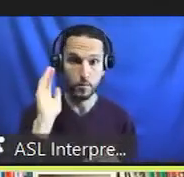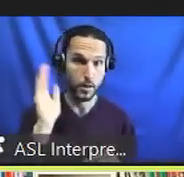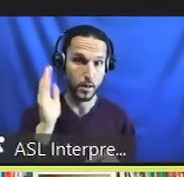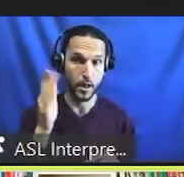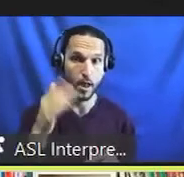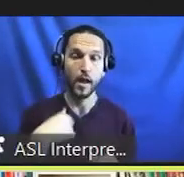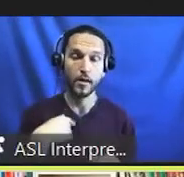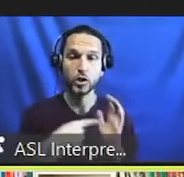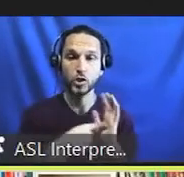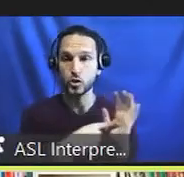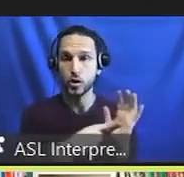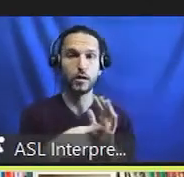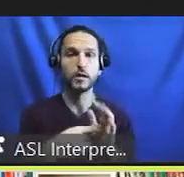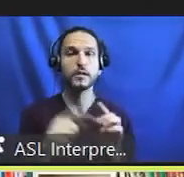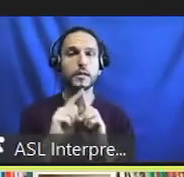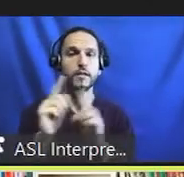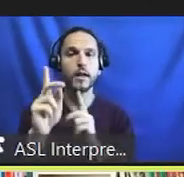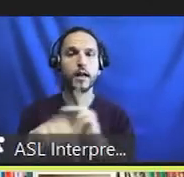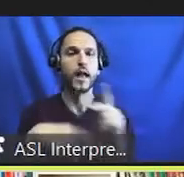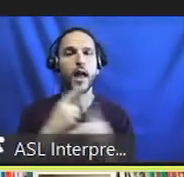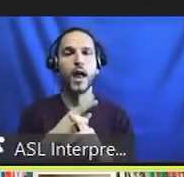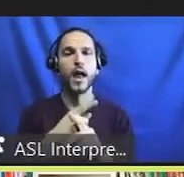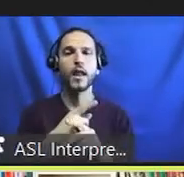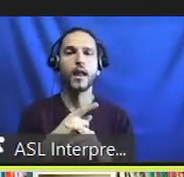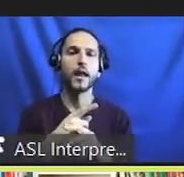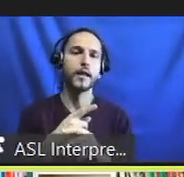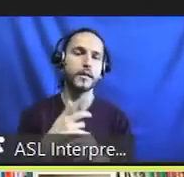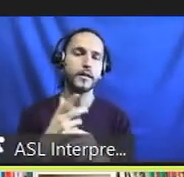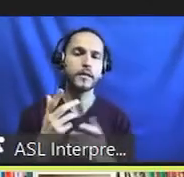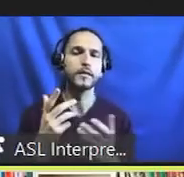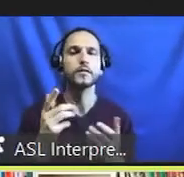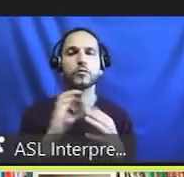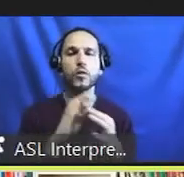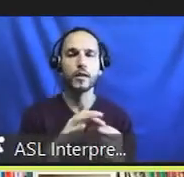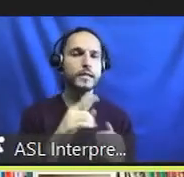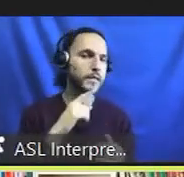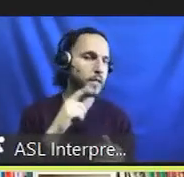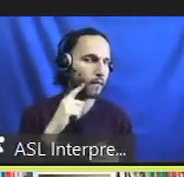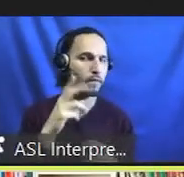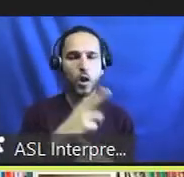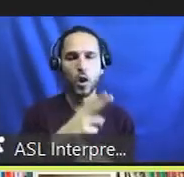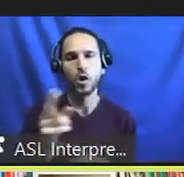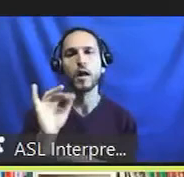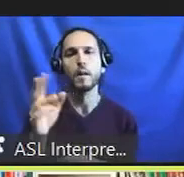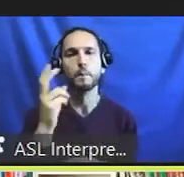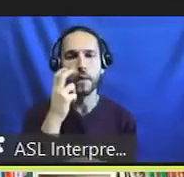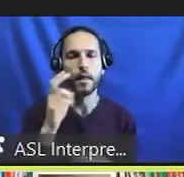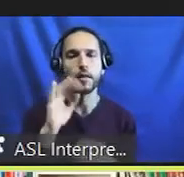I've outlined several different types of accommodations relevant to the deaf, the hard of hearing, and the blind communities.